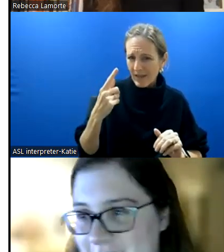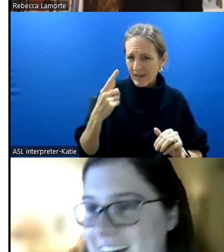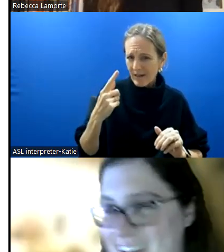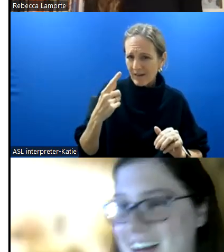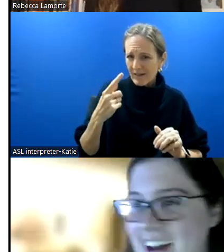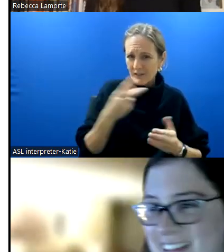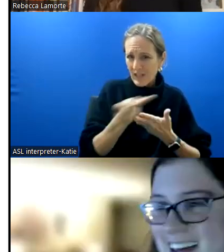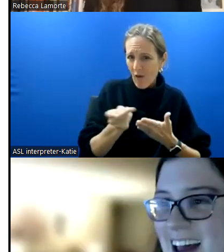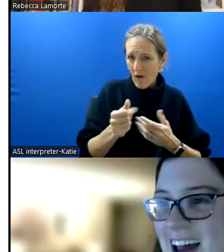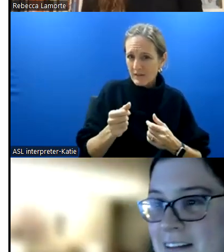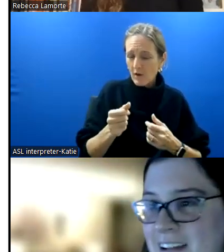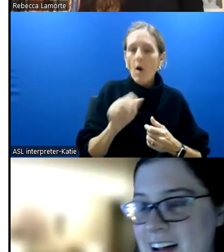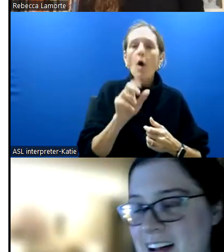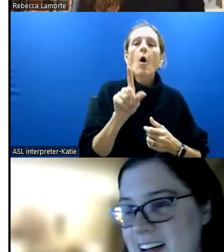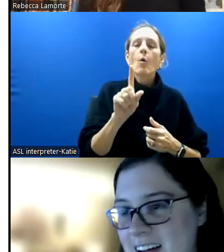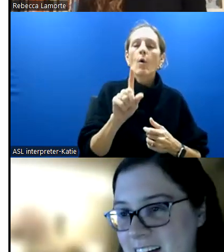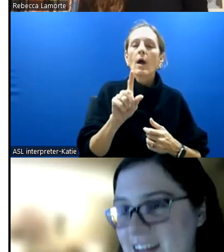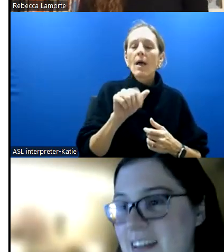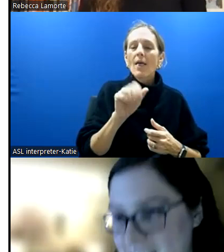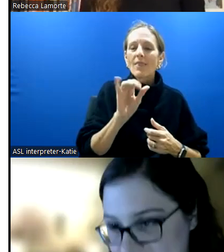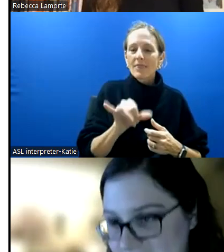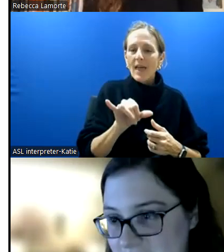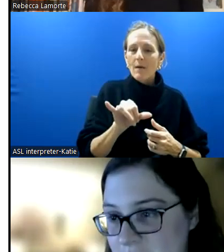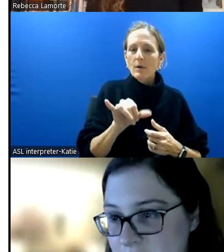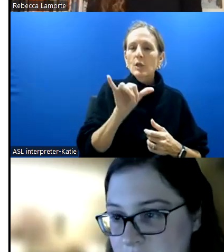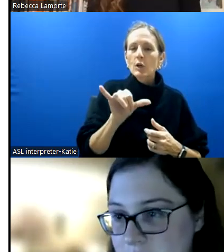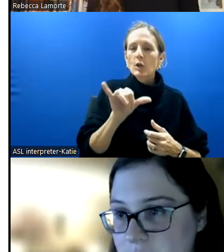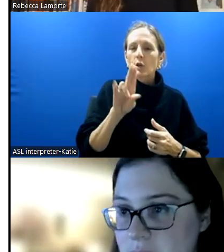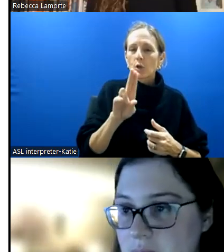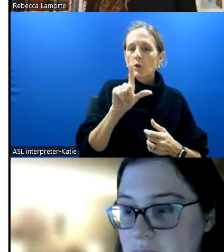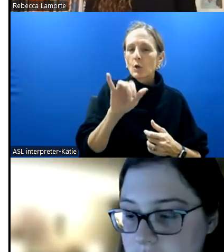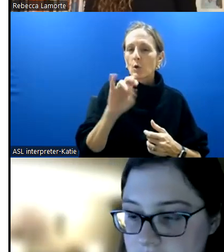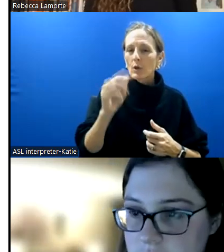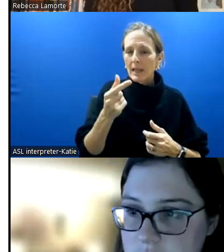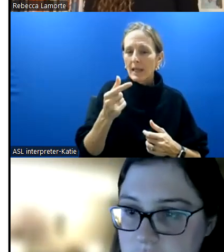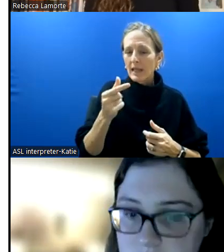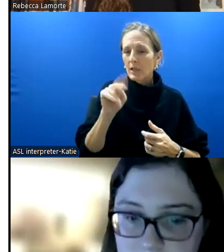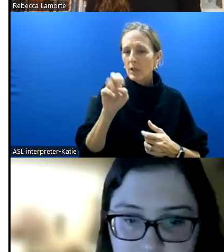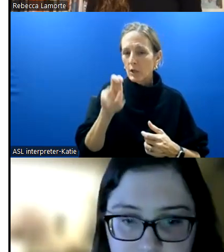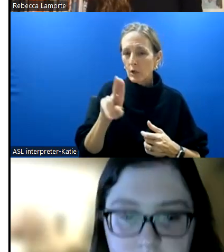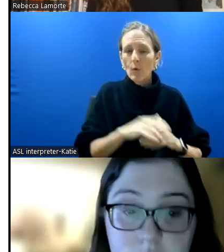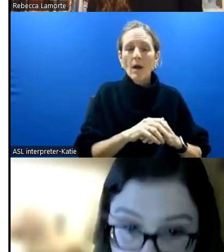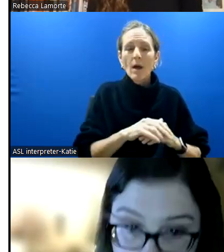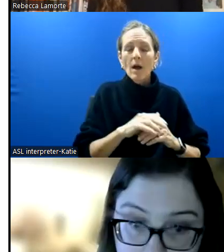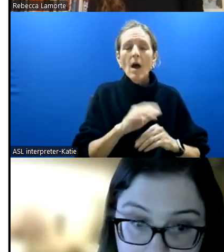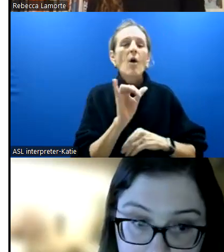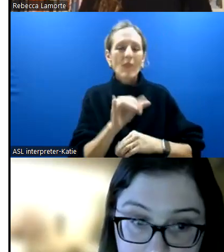Yes, correct. - Yes. The New York State Assembly member, Yuh-Line Niou. So that was an unfortunate situation where